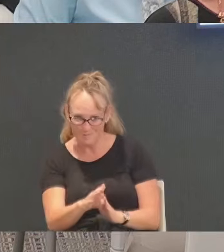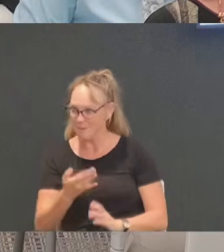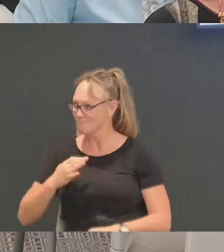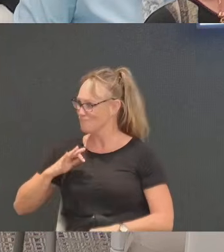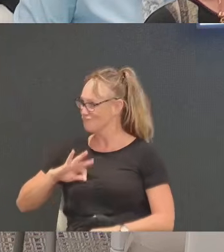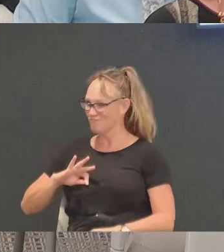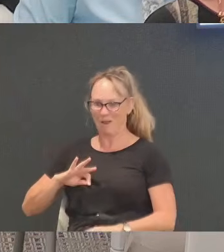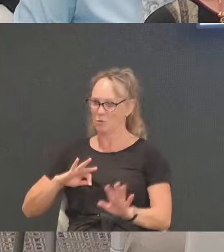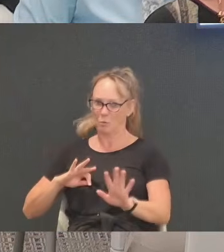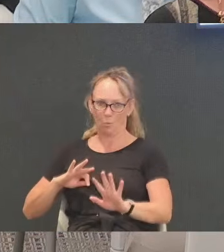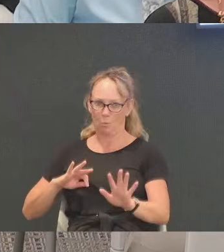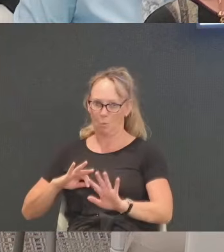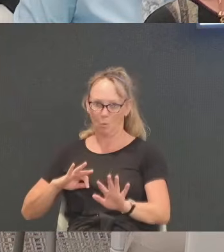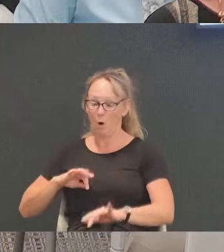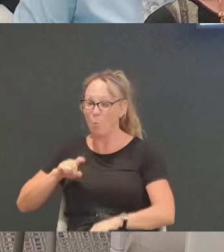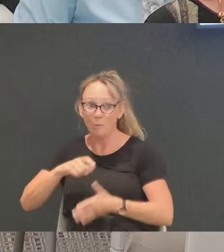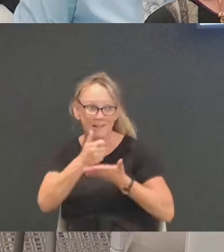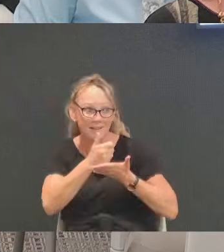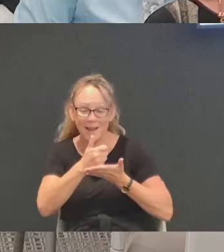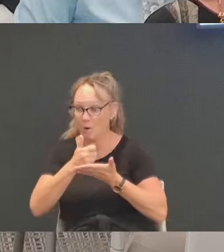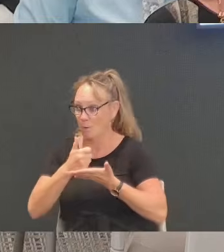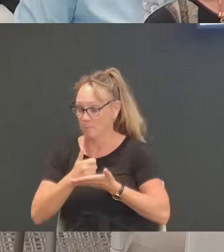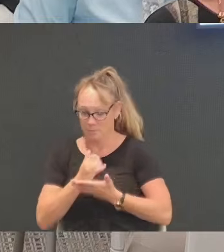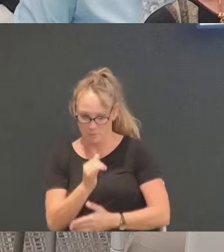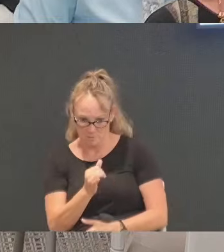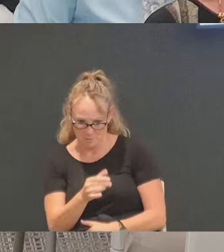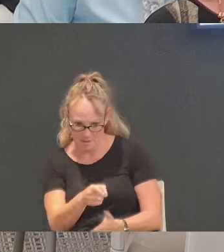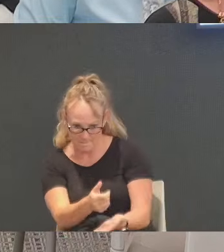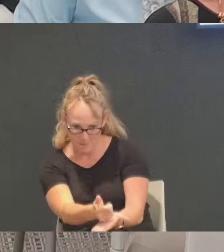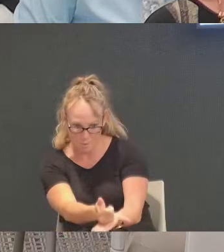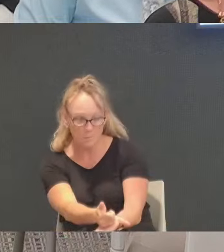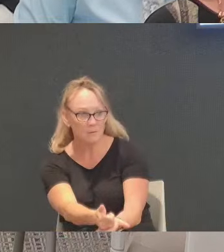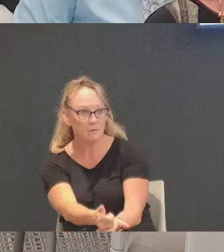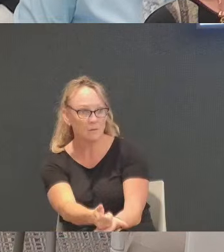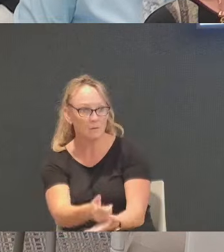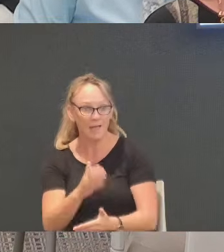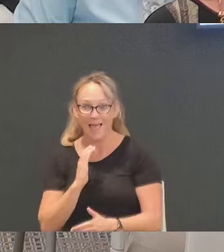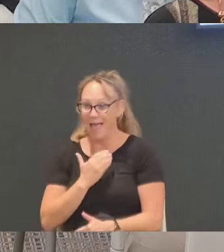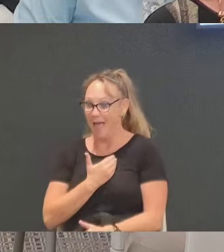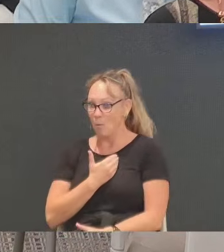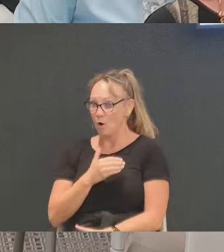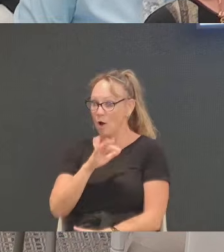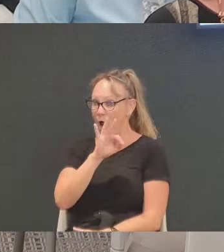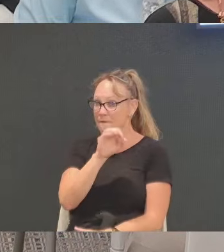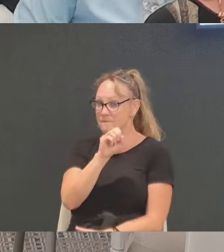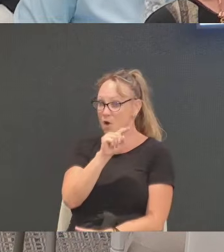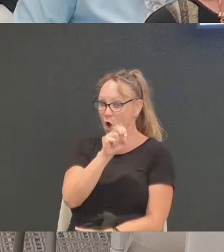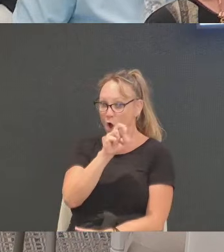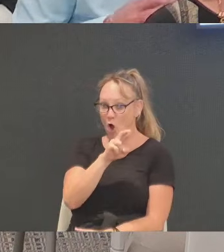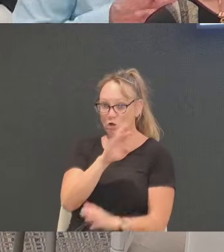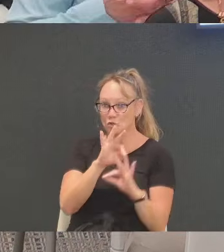We need help even as she needs help. Our foster family has needed Wick. We've needed Beach Acres,